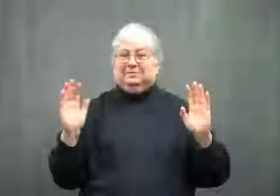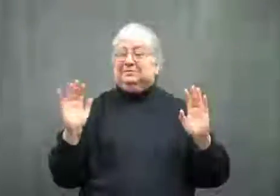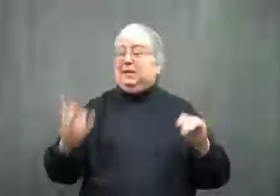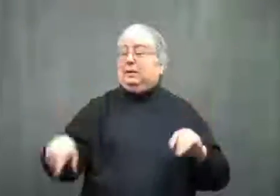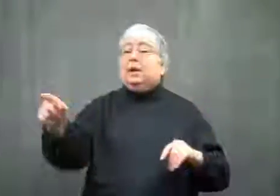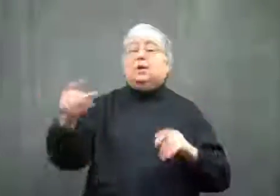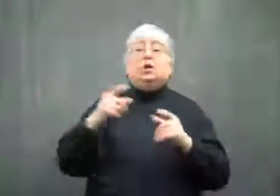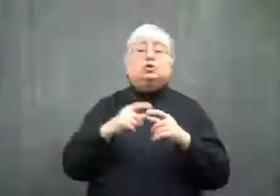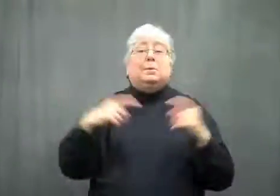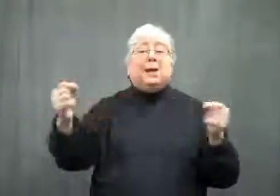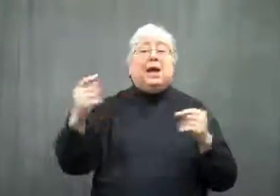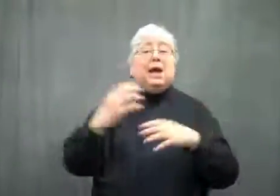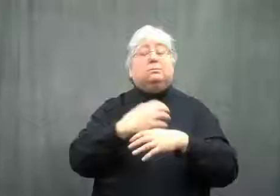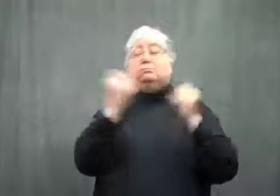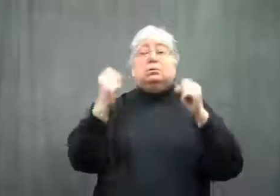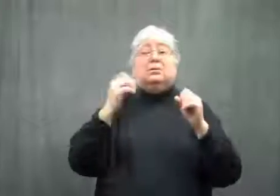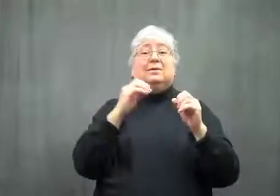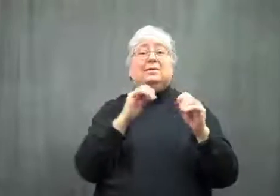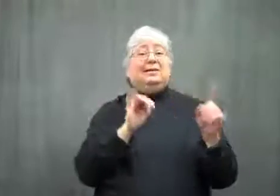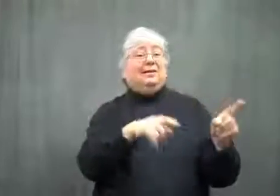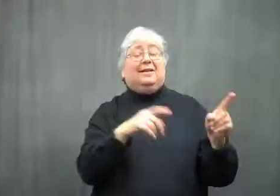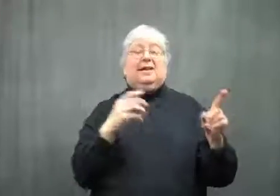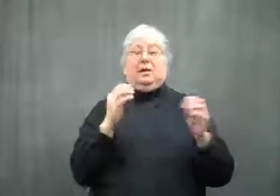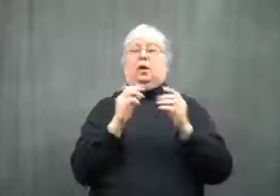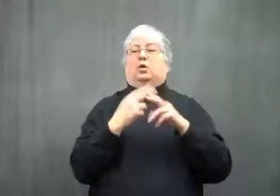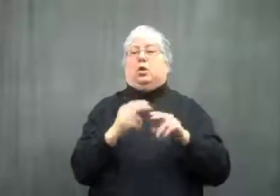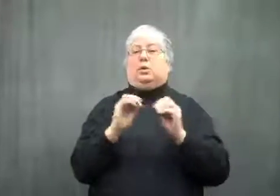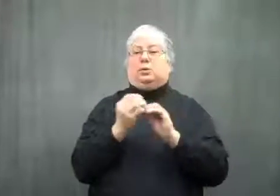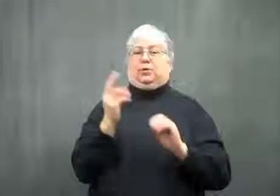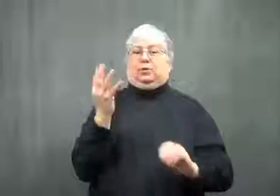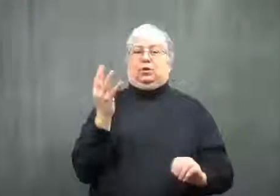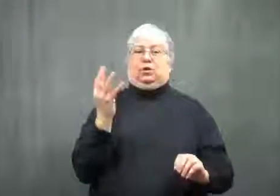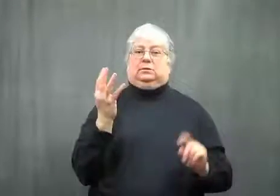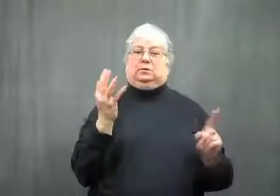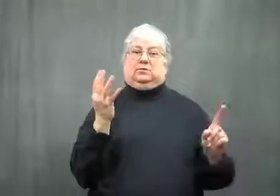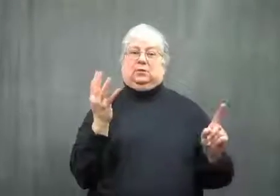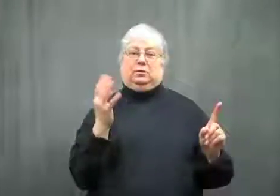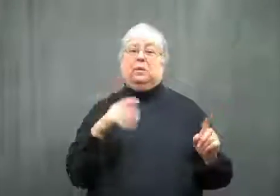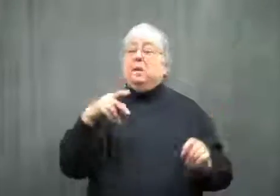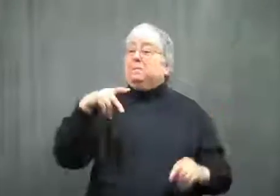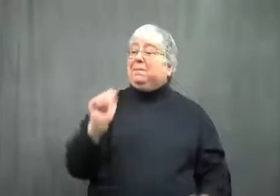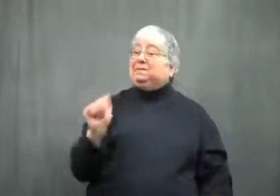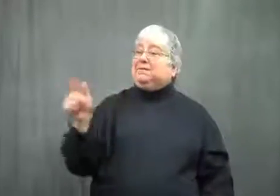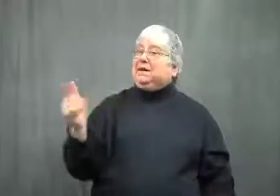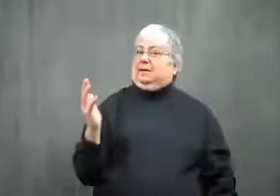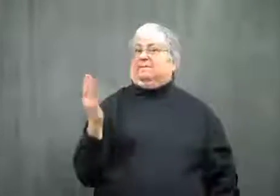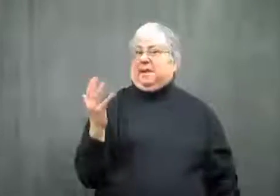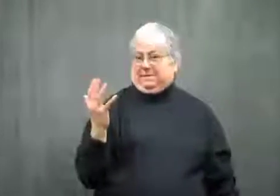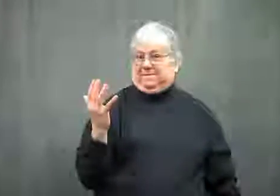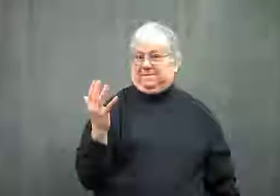Japan's explosion was a level 4. The one in Pennsylvania was a level 5.